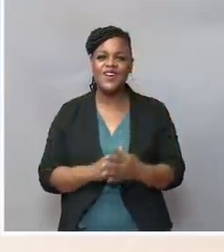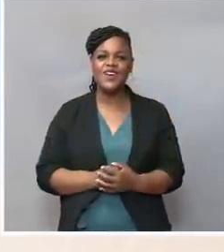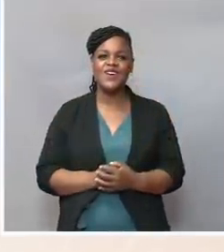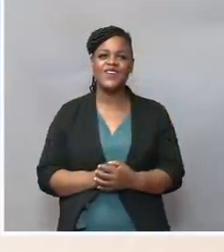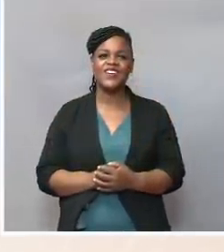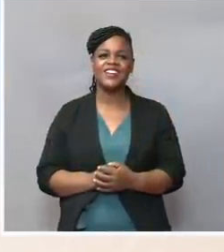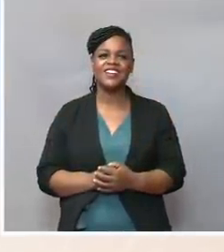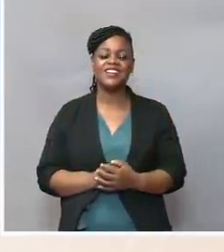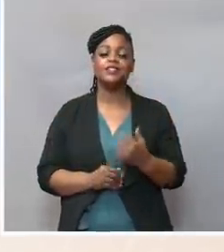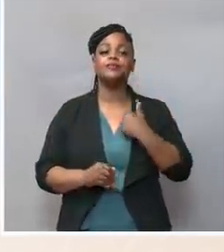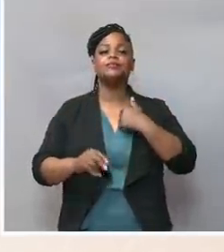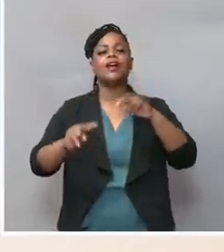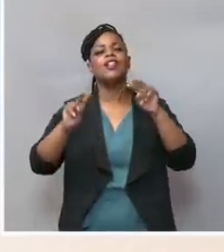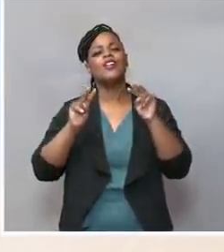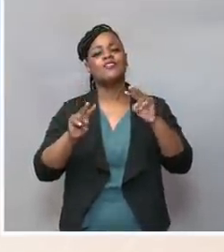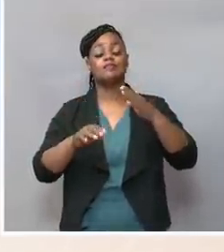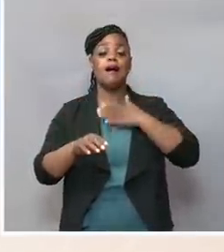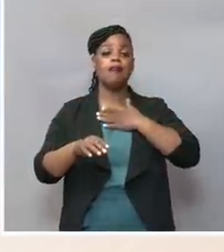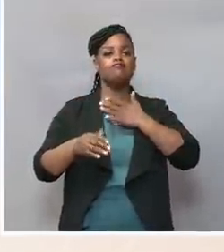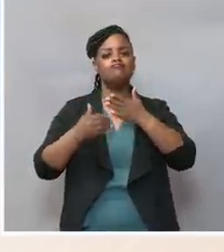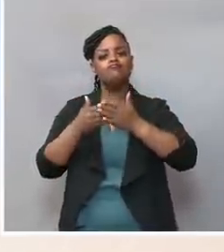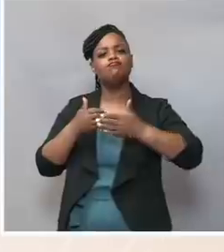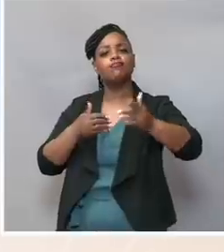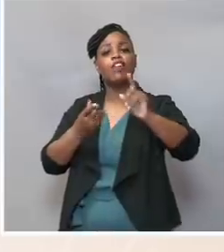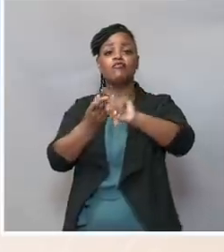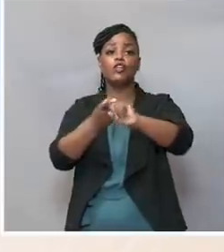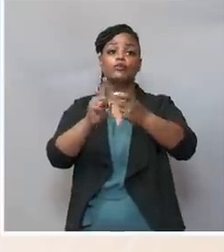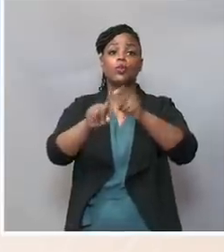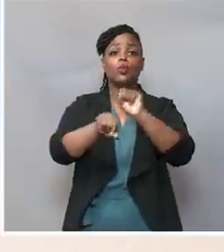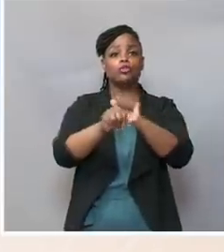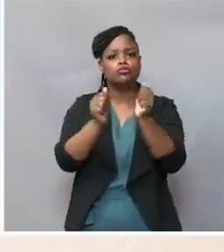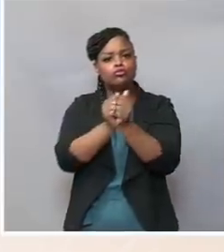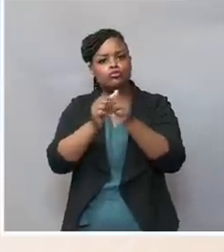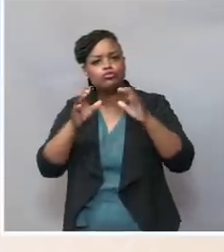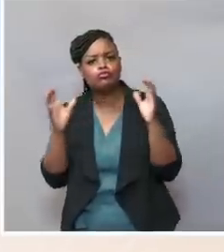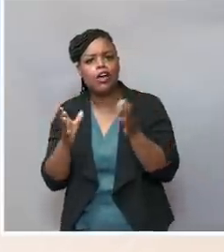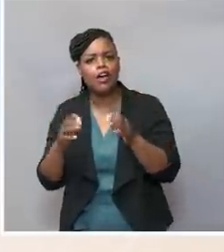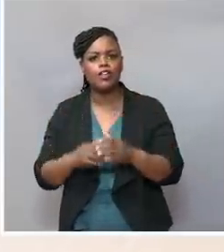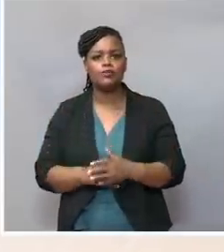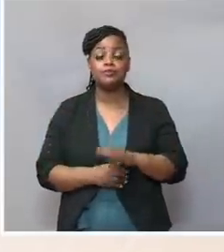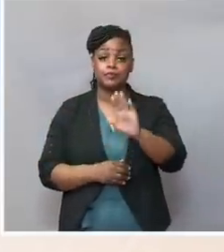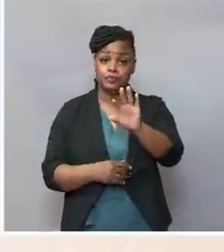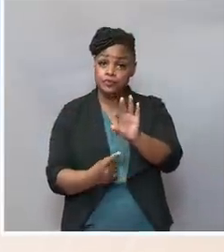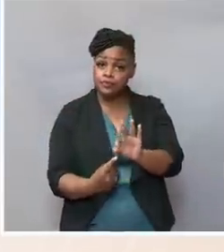and working together in the years ahead. I also want to say a special thank you to the entire team